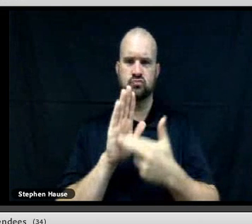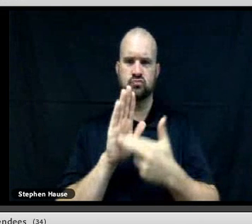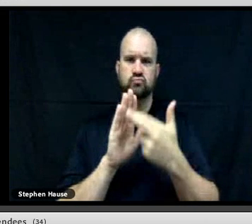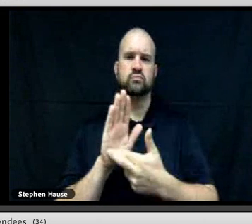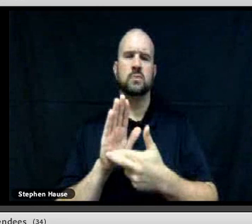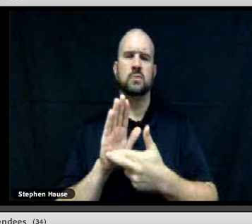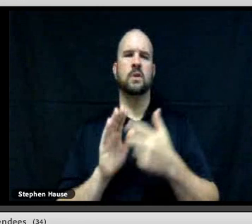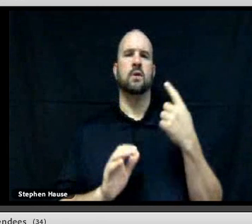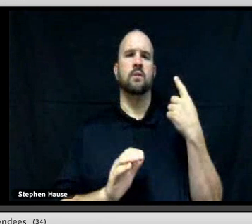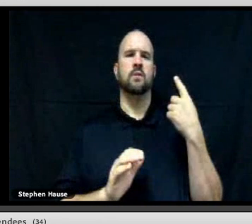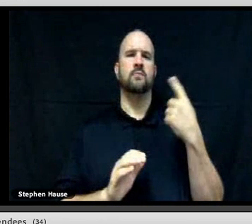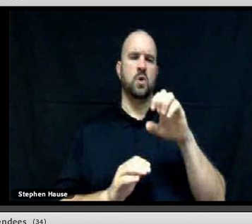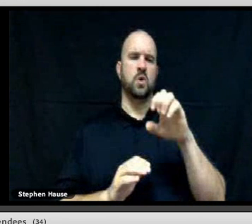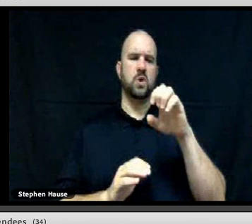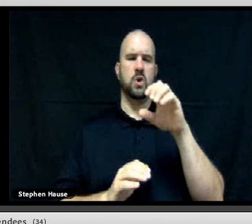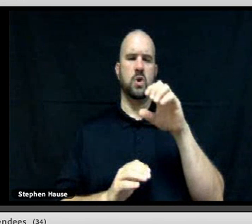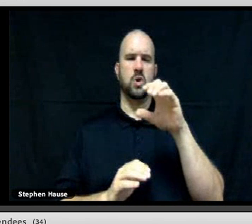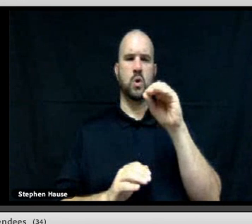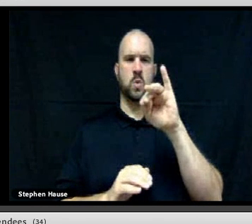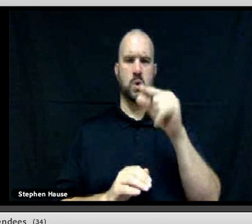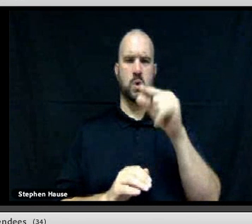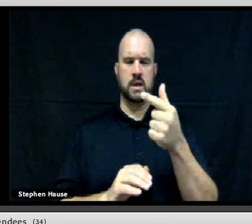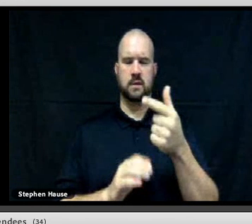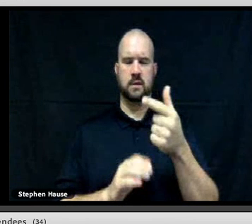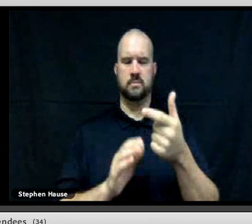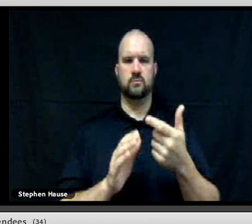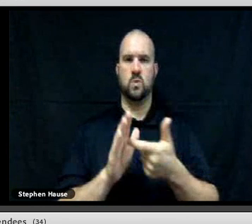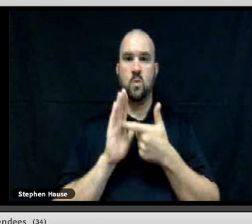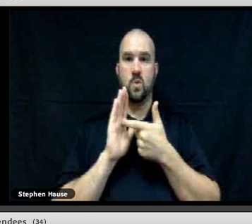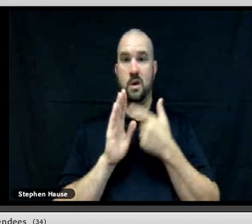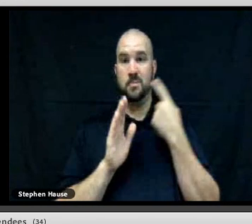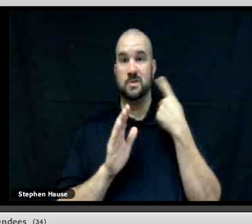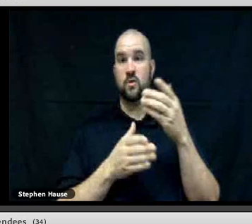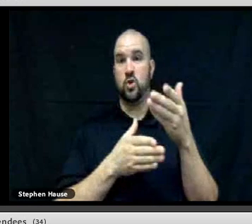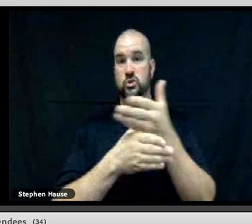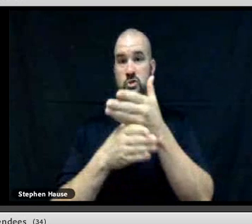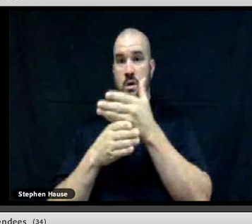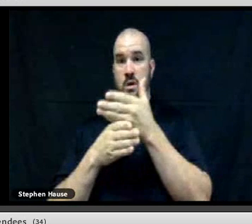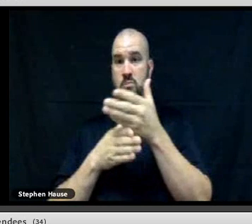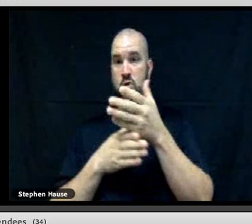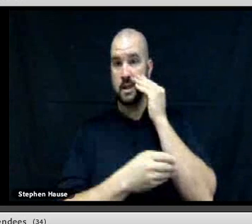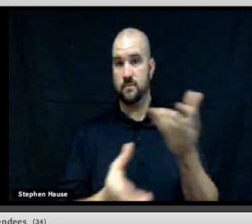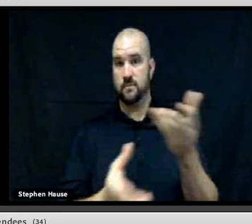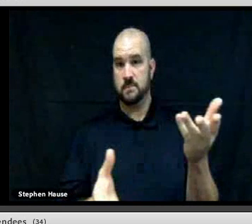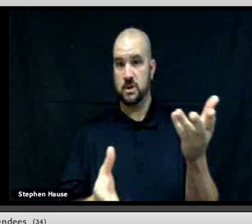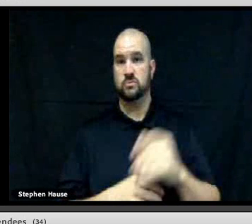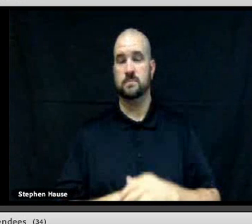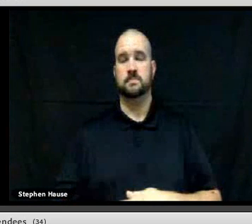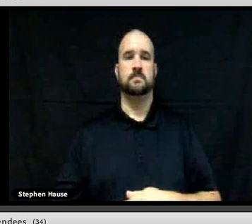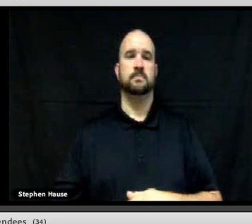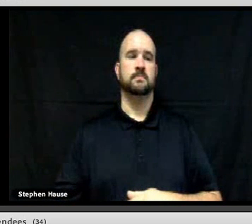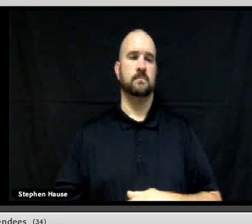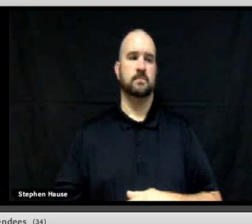when it comes to sharable -- quality sharable metadata. So, we're going to cover some specific fields